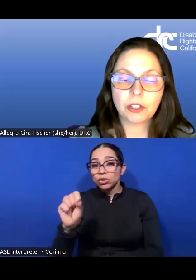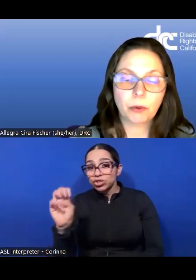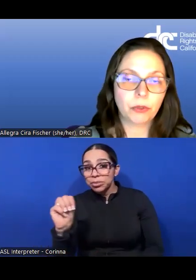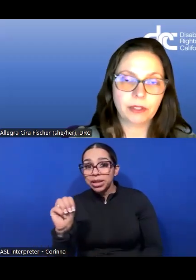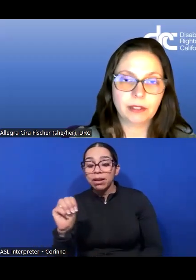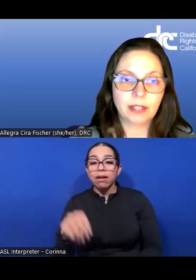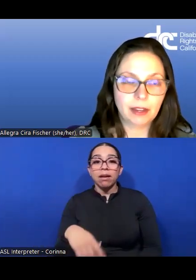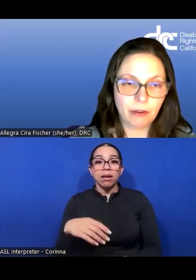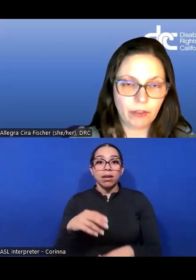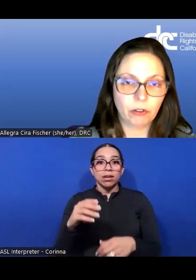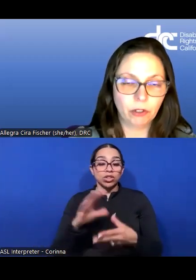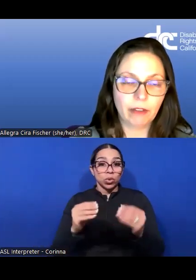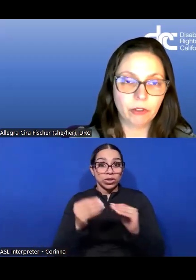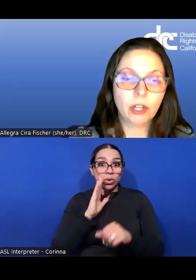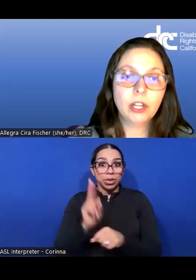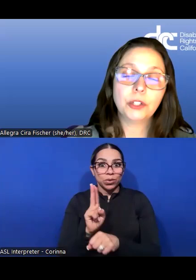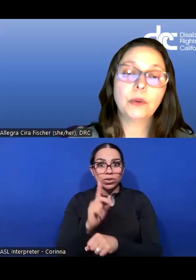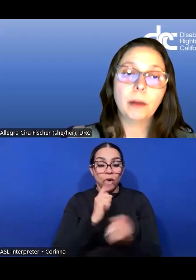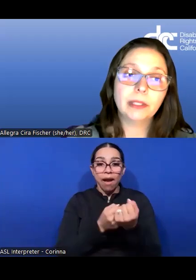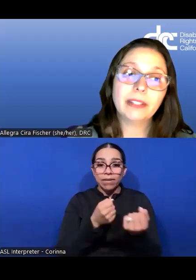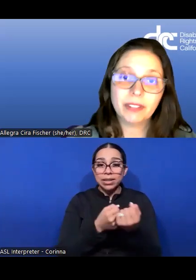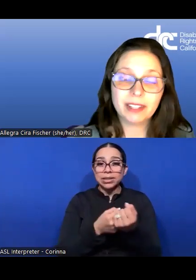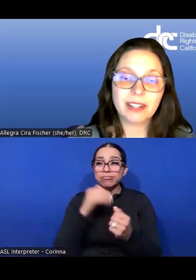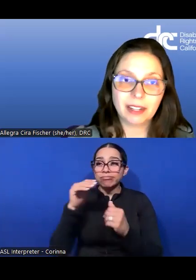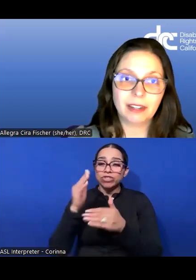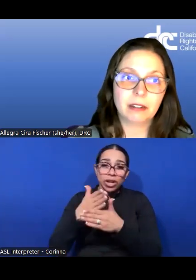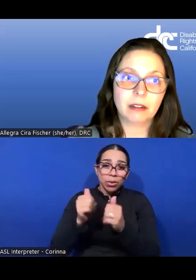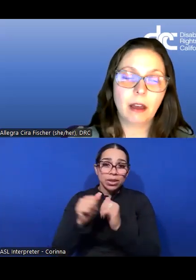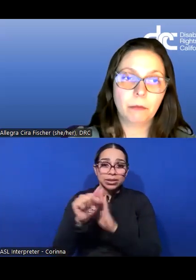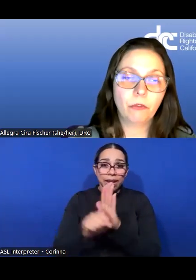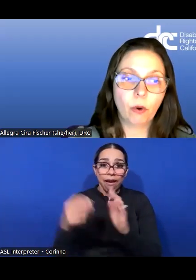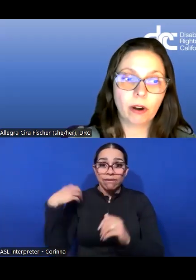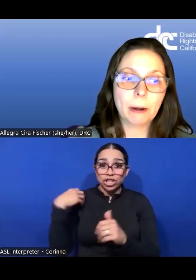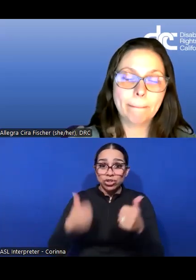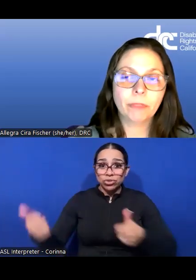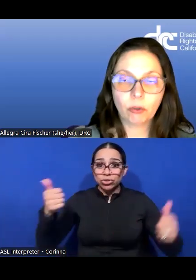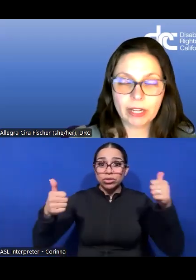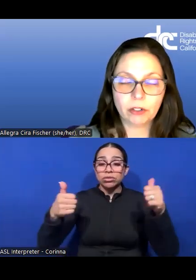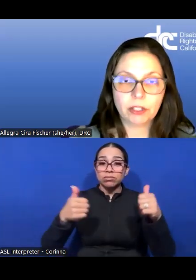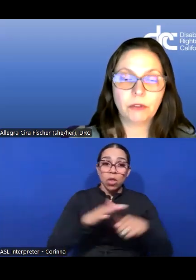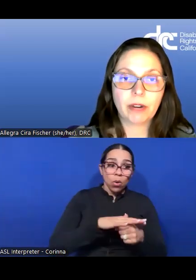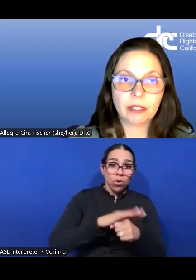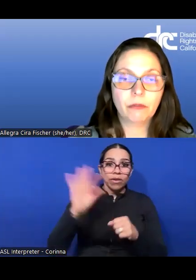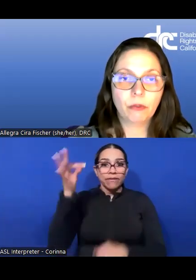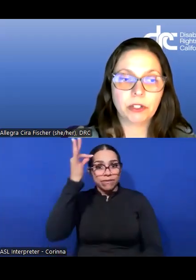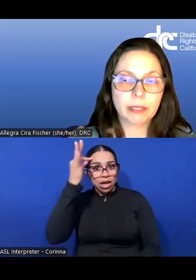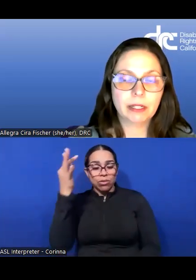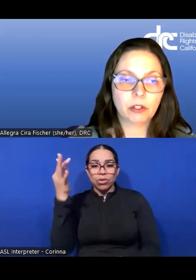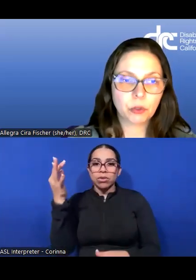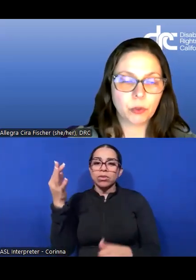both at the state and federal level, to uplift the need, for greater civil rights enforcement in our schools.